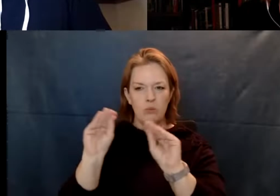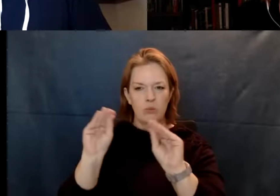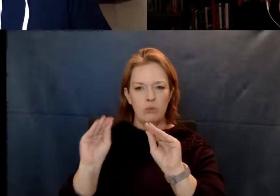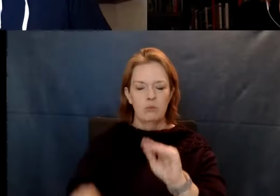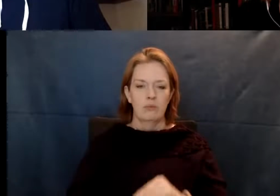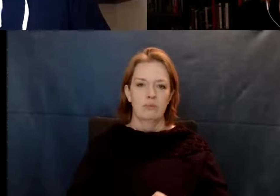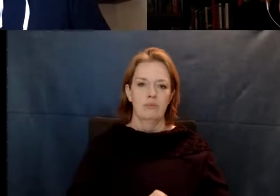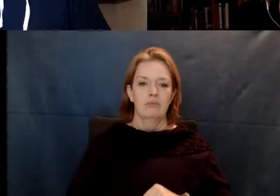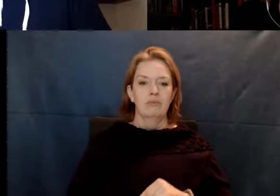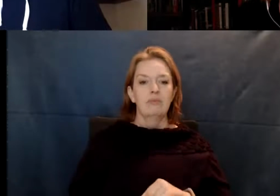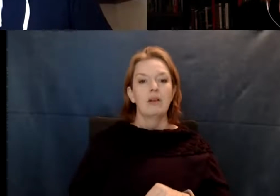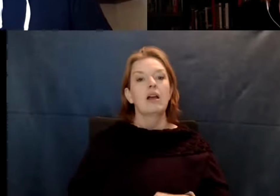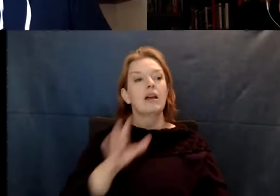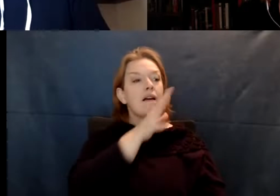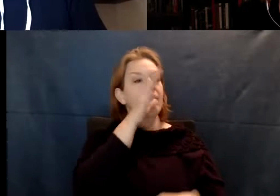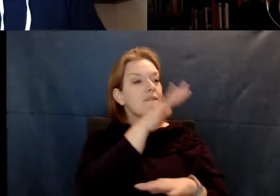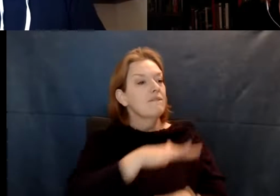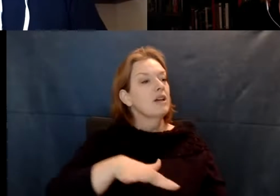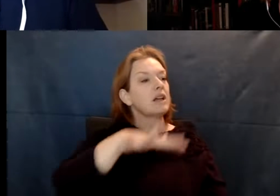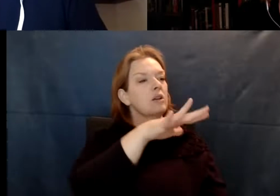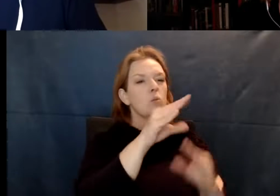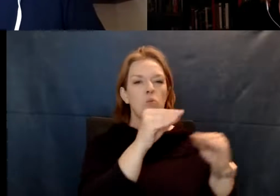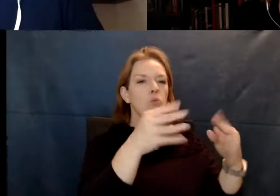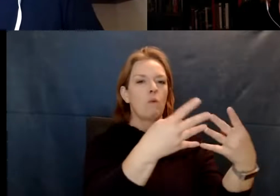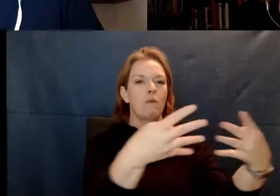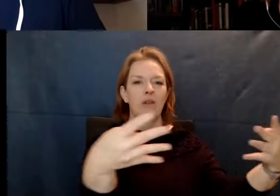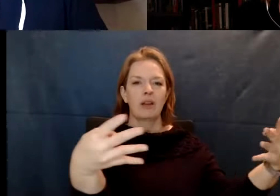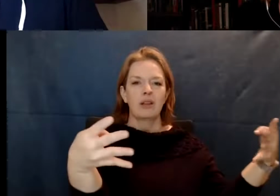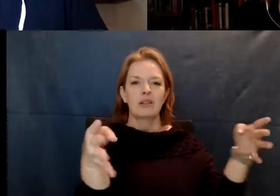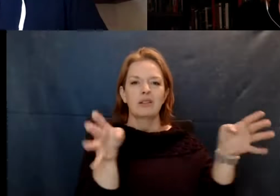got no fence under a sun that ain't